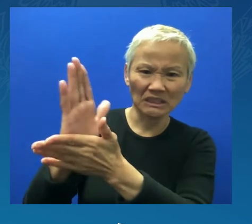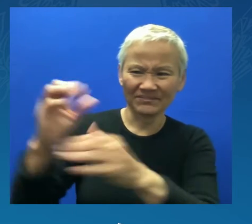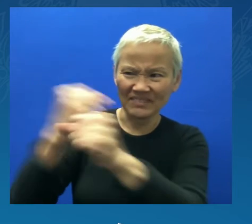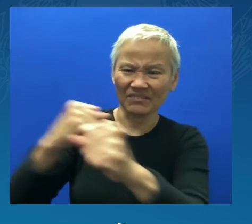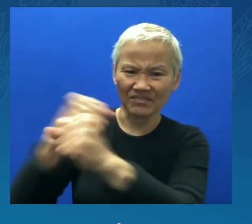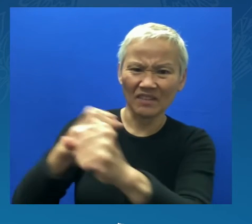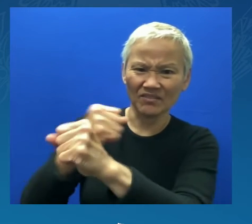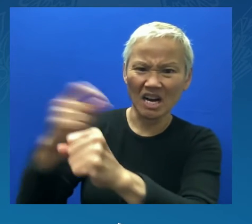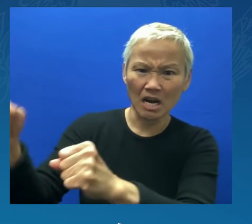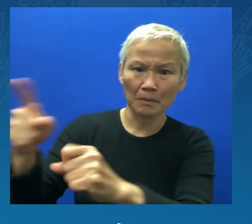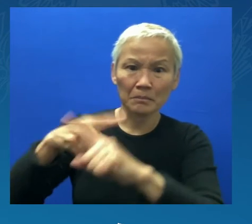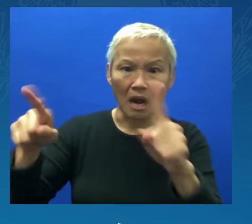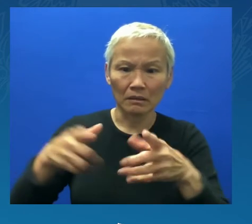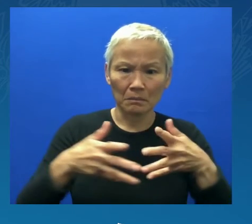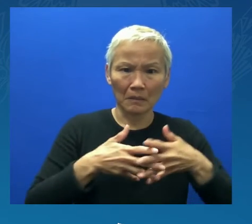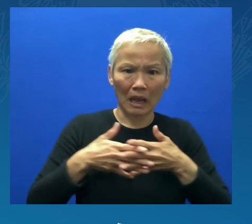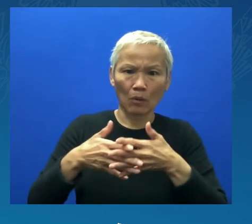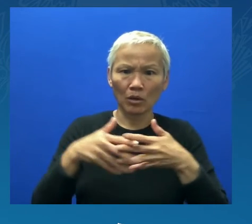Well, look at what they just did. You be quiet."